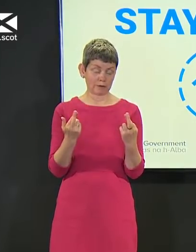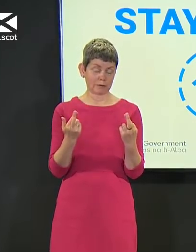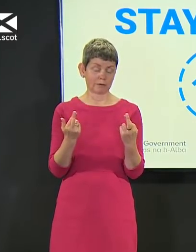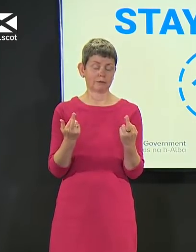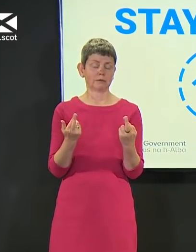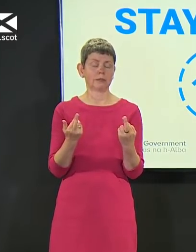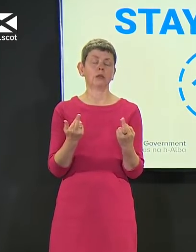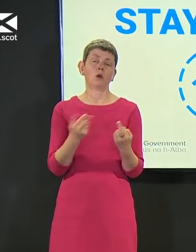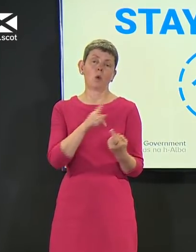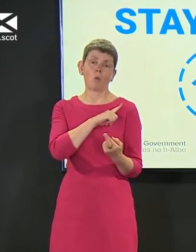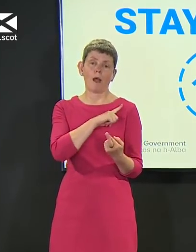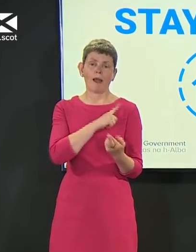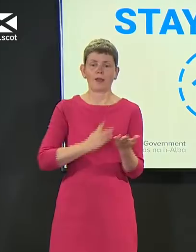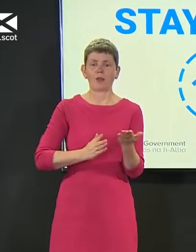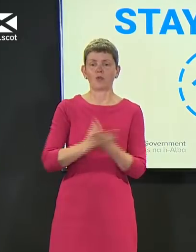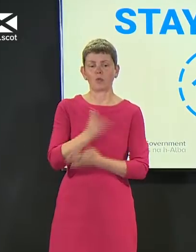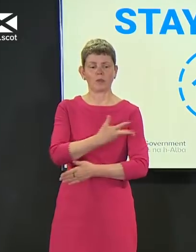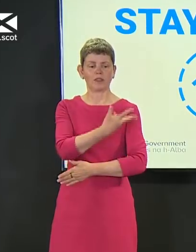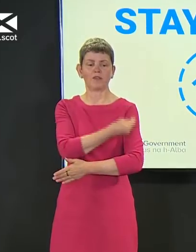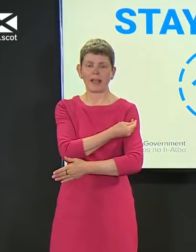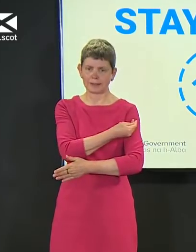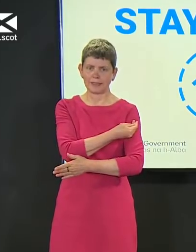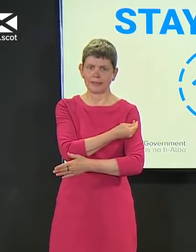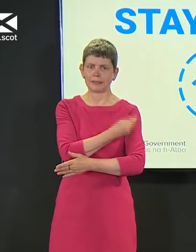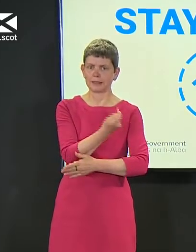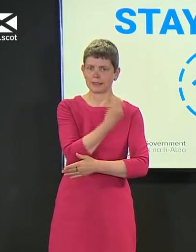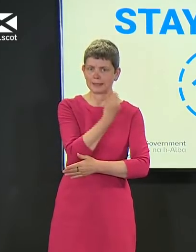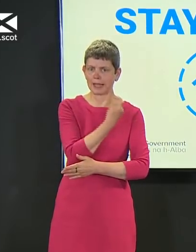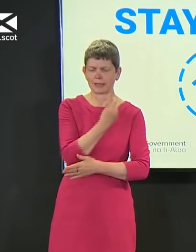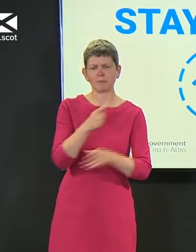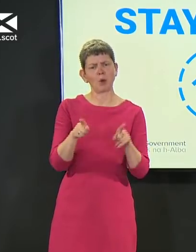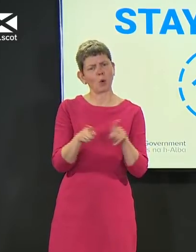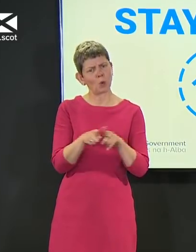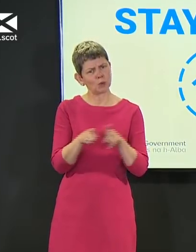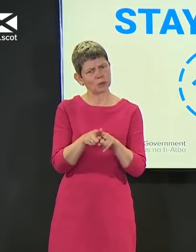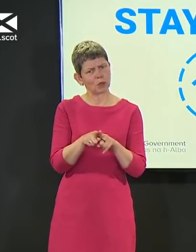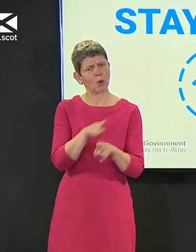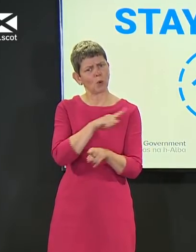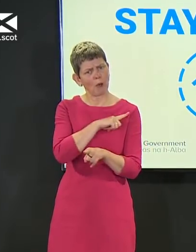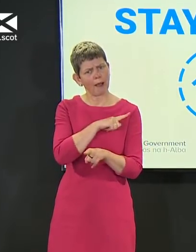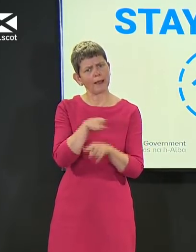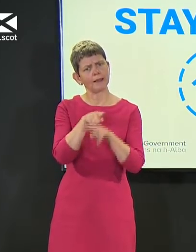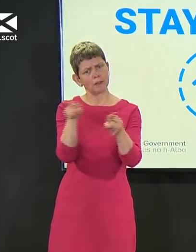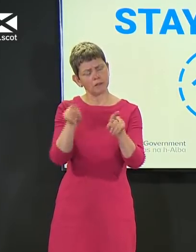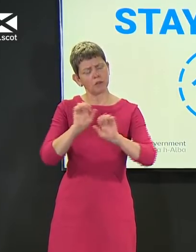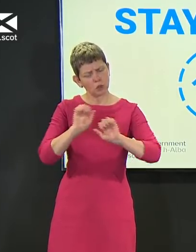but actually more than that it is down to the sacrifices that everybody has made up until